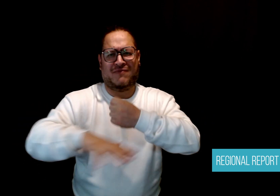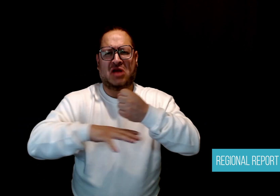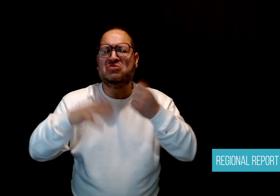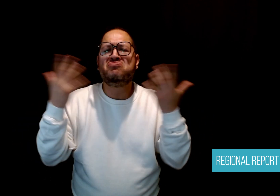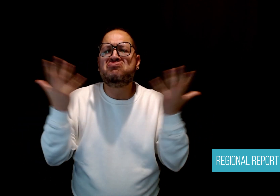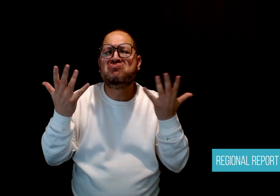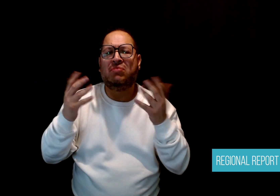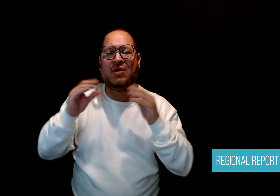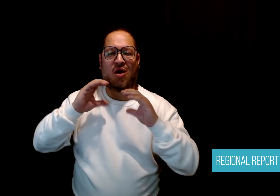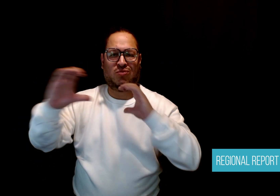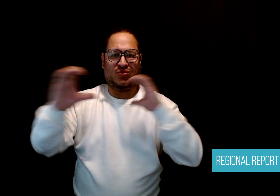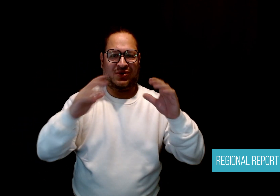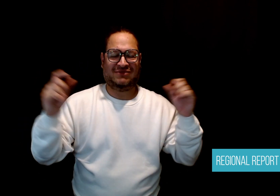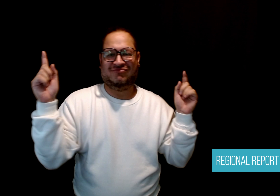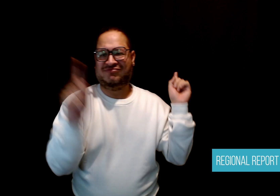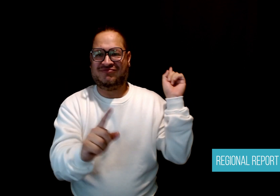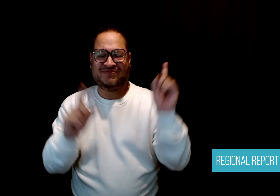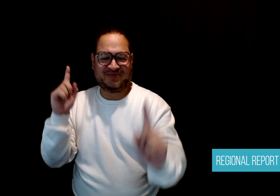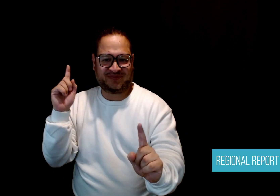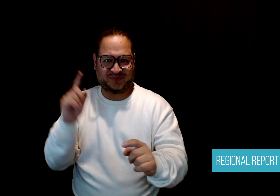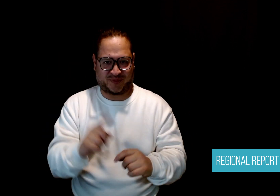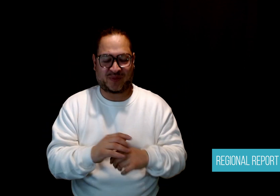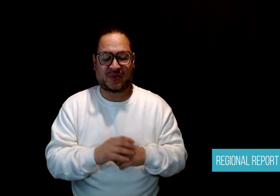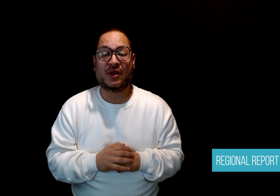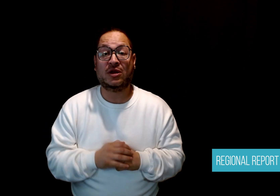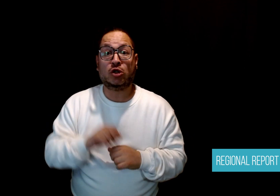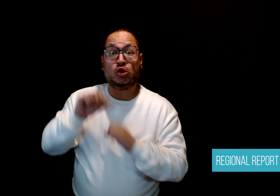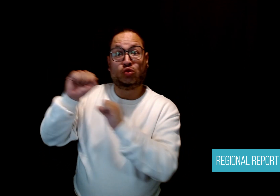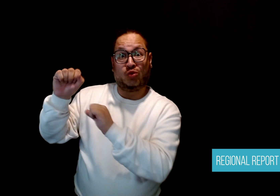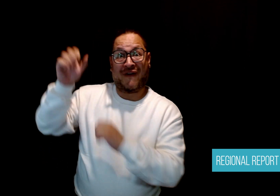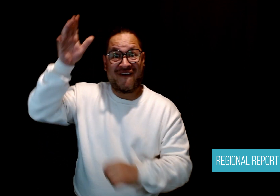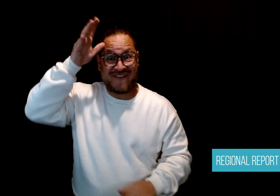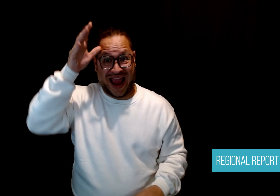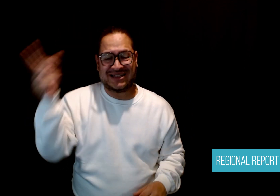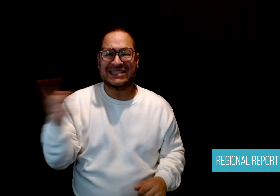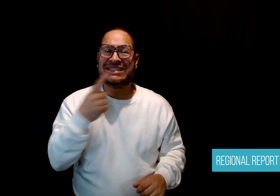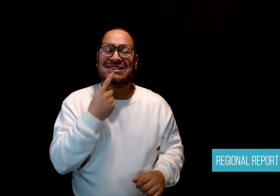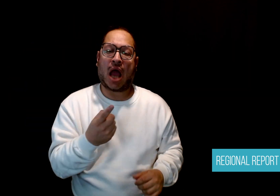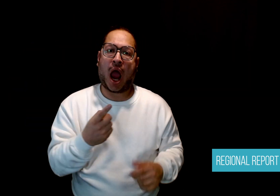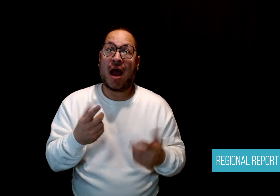being Deaf, and is extremely grateful to his daughter